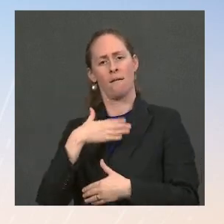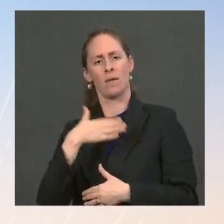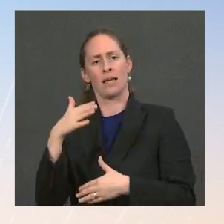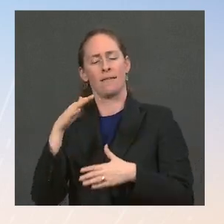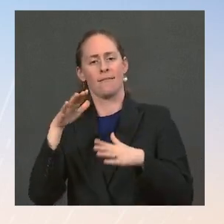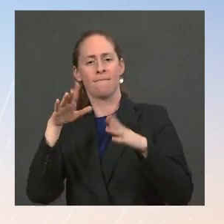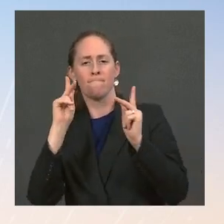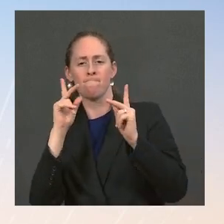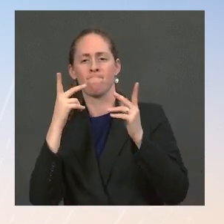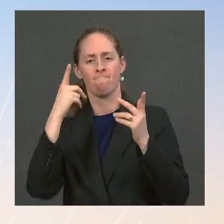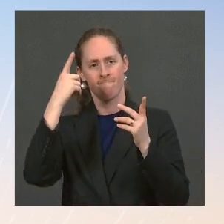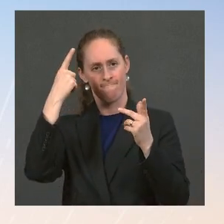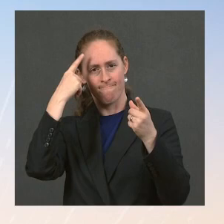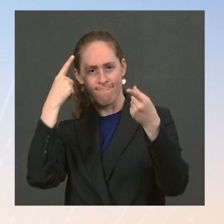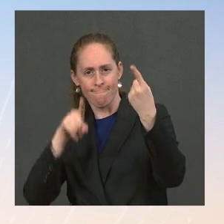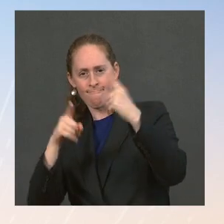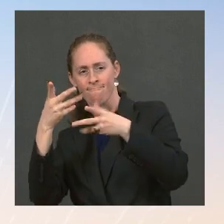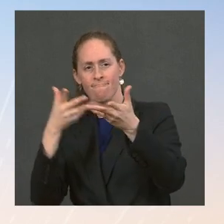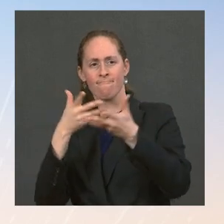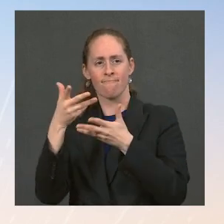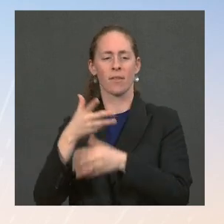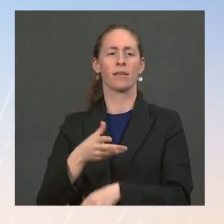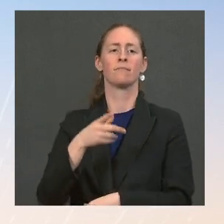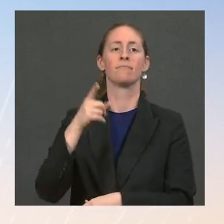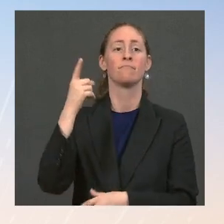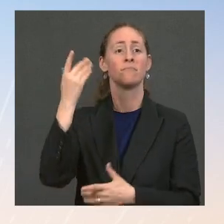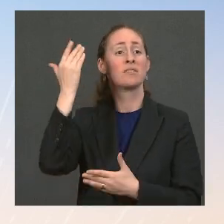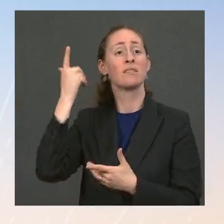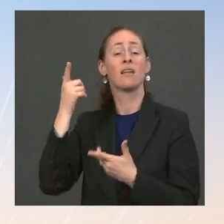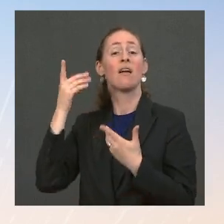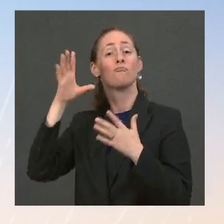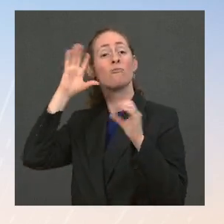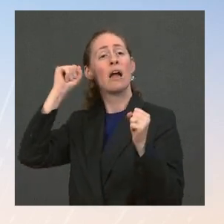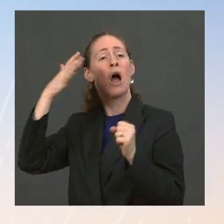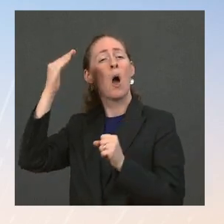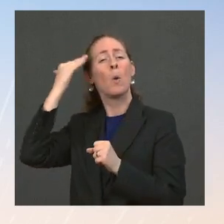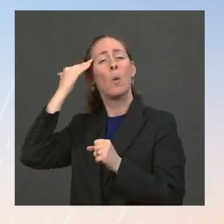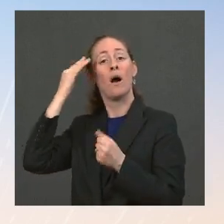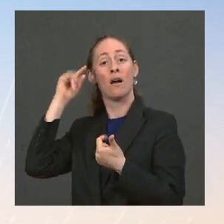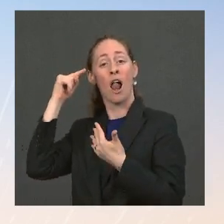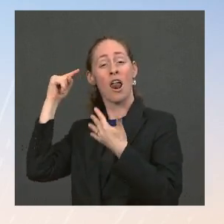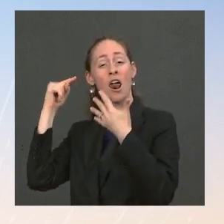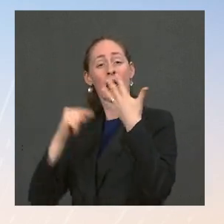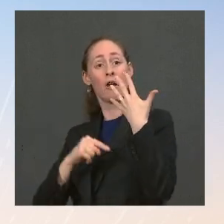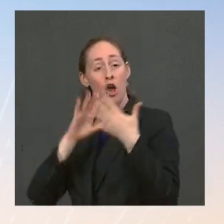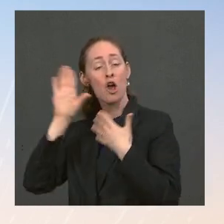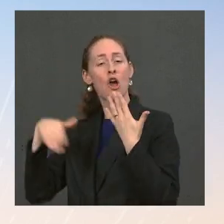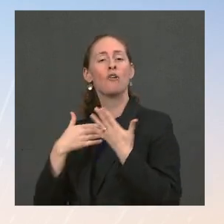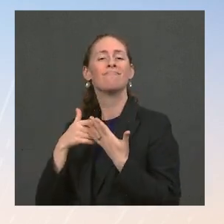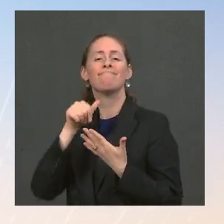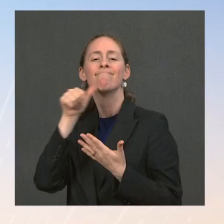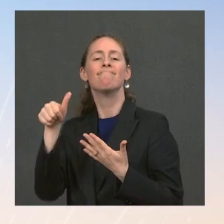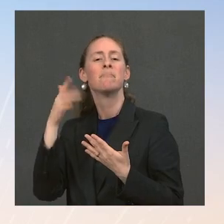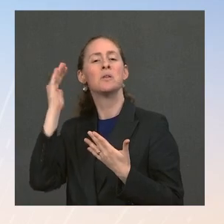He's not going to get everything he wants out of a final package. So, really what the stage we're in now is, is about determining what a smaller package looks like.